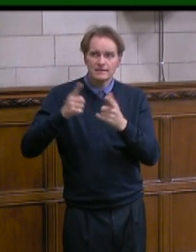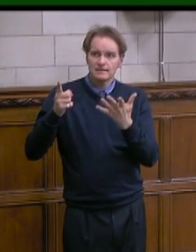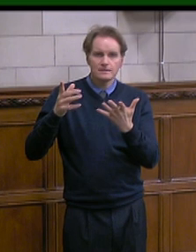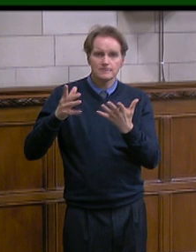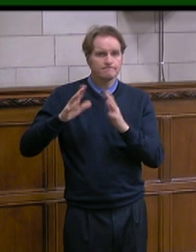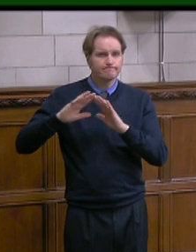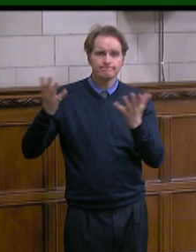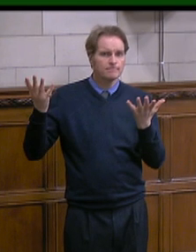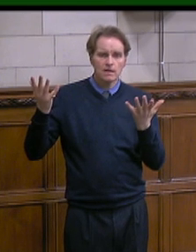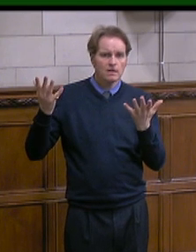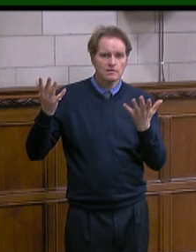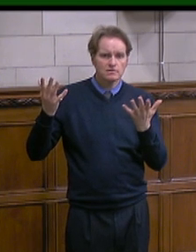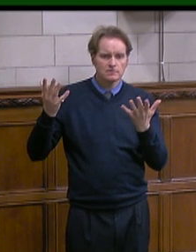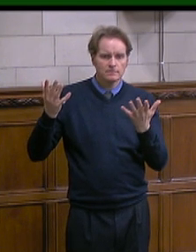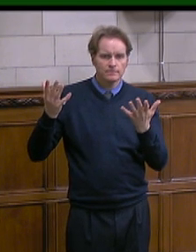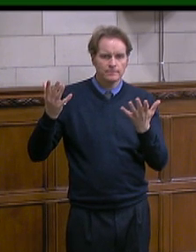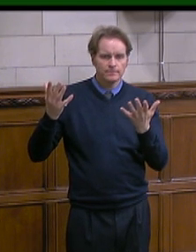language GCSEs, particularly in the community languages.